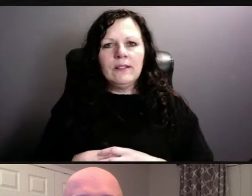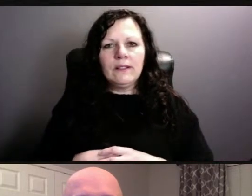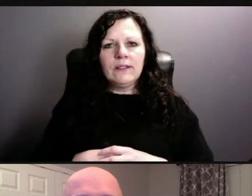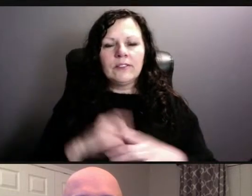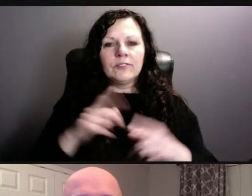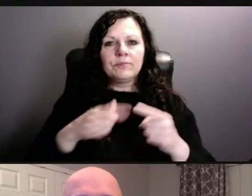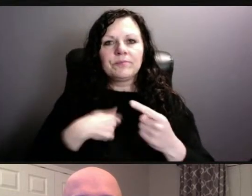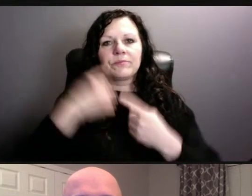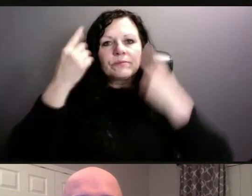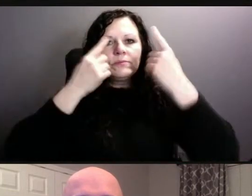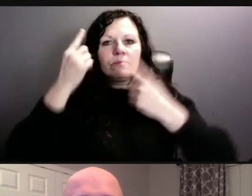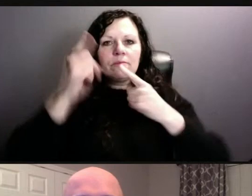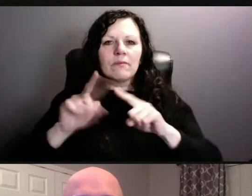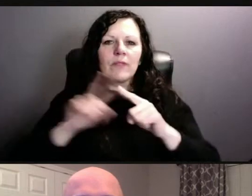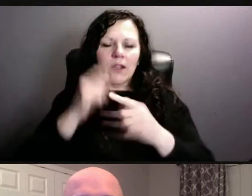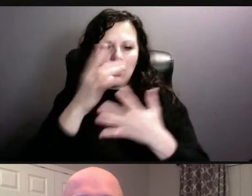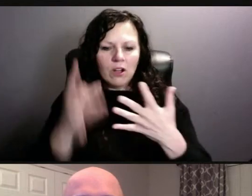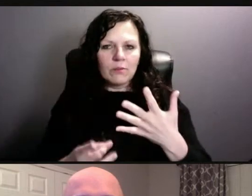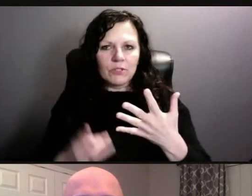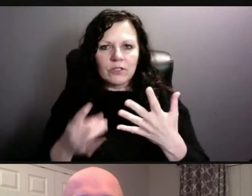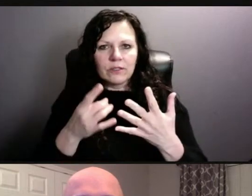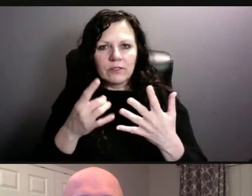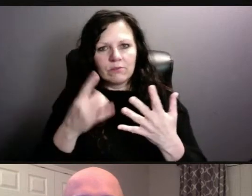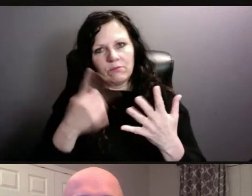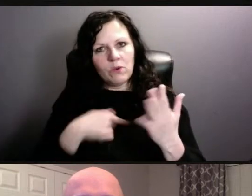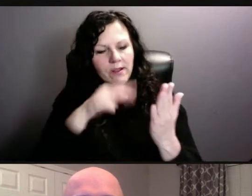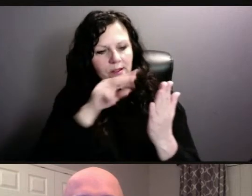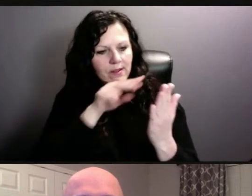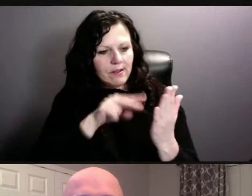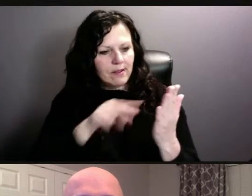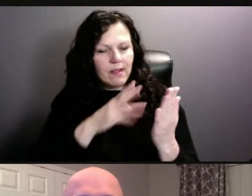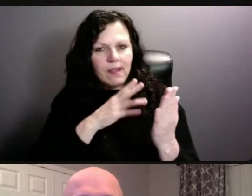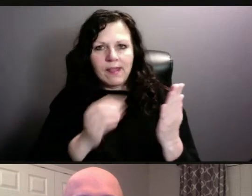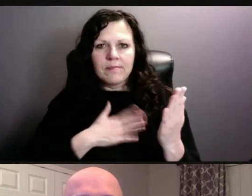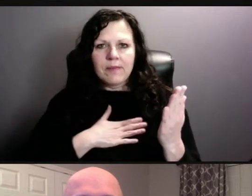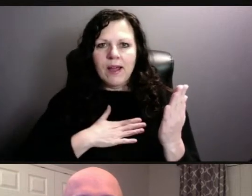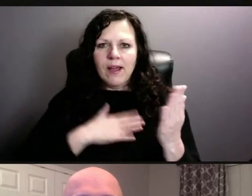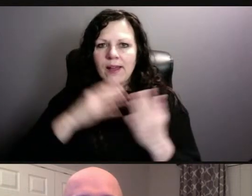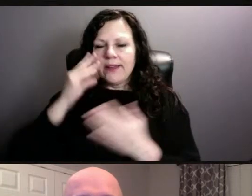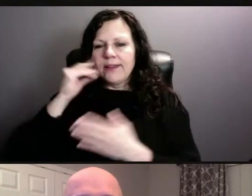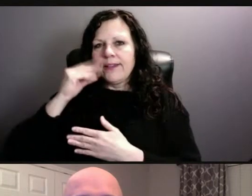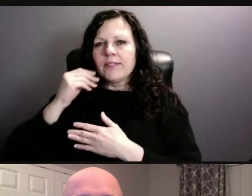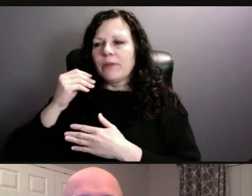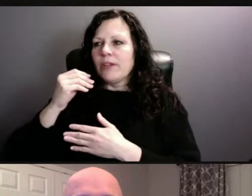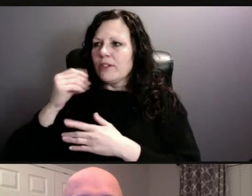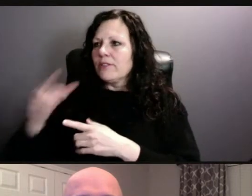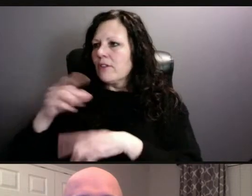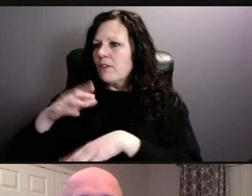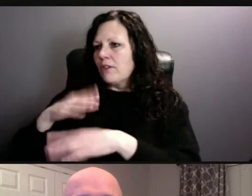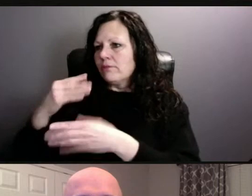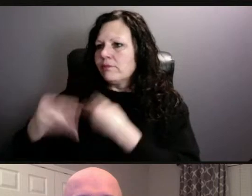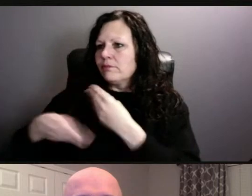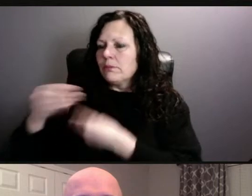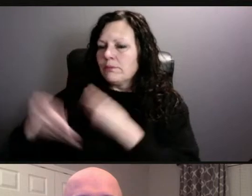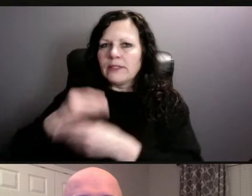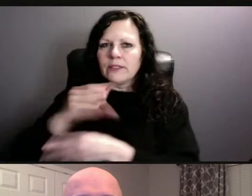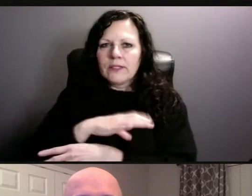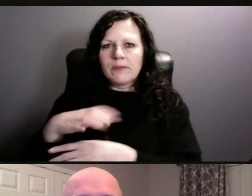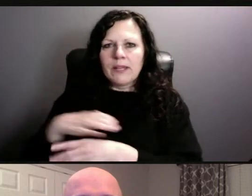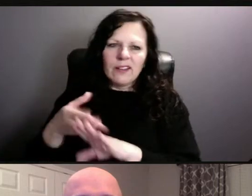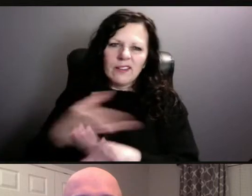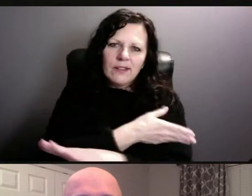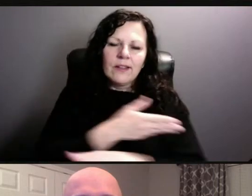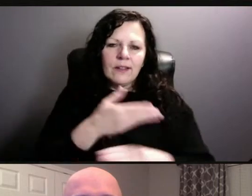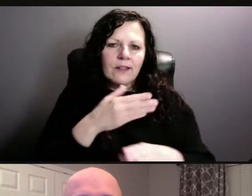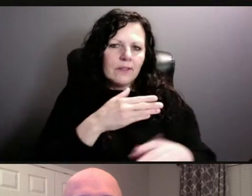AS IMPORTANT AS THIS IN WHEN I